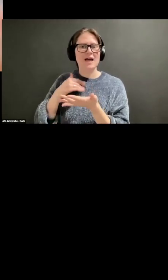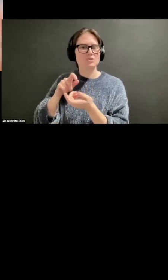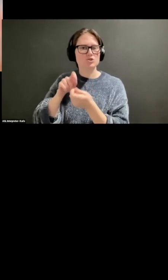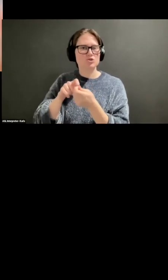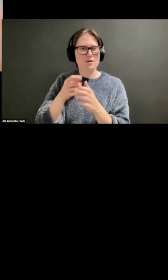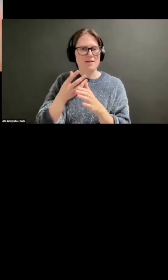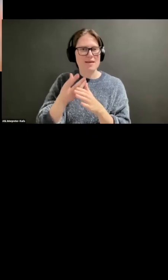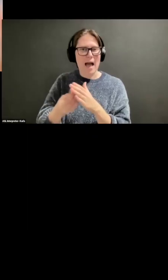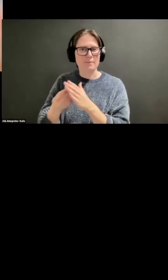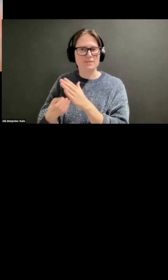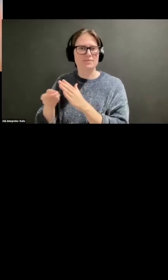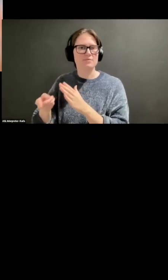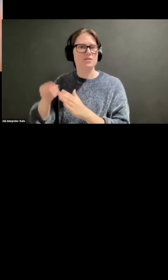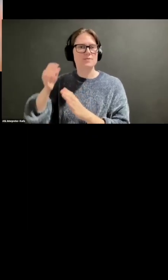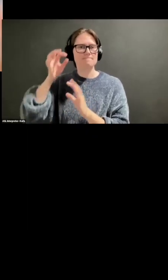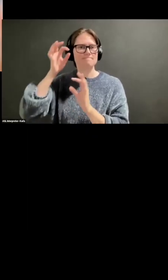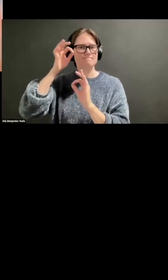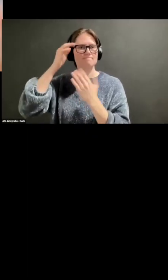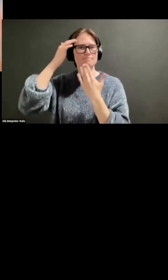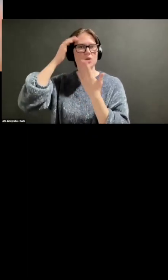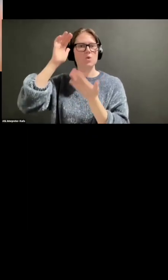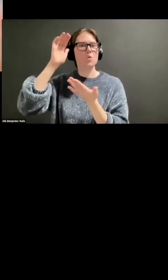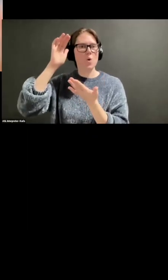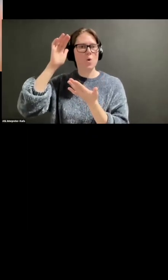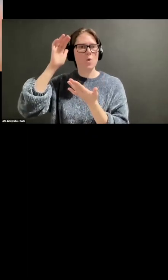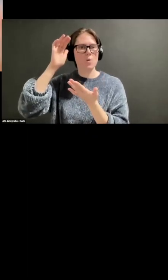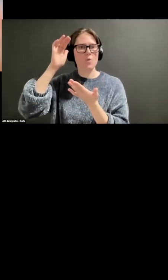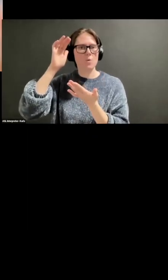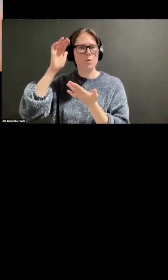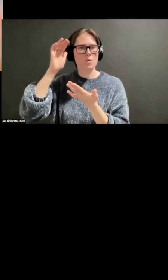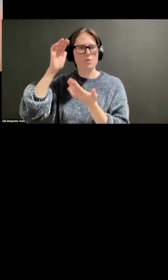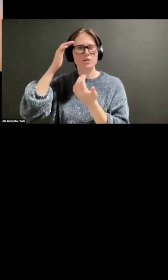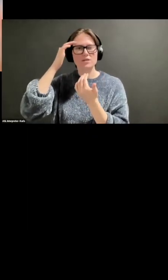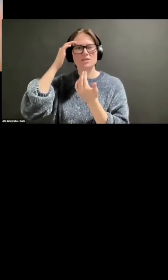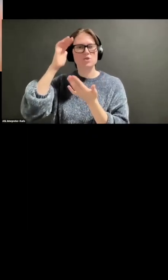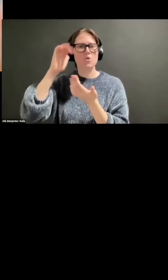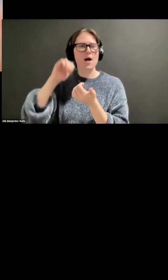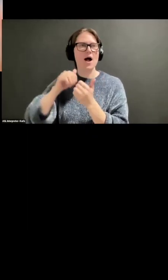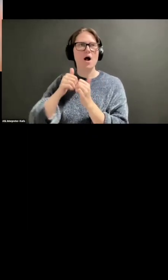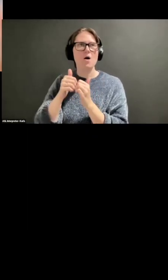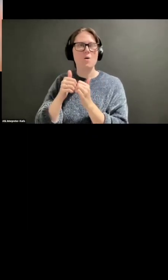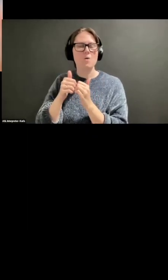know or know how to do I think I'm trying to think